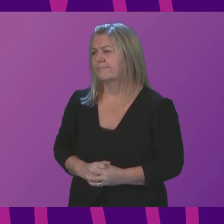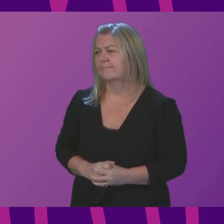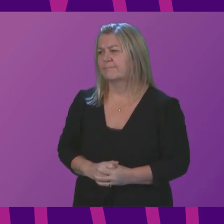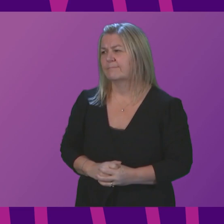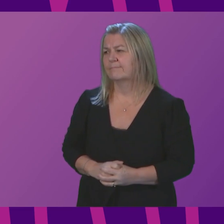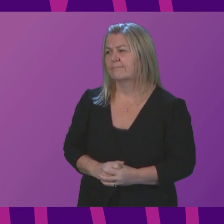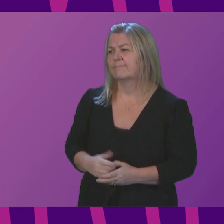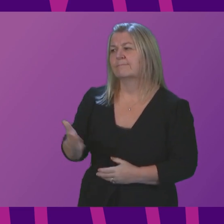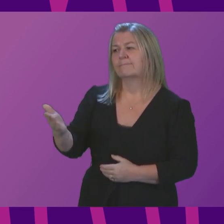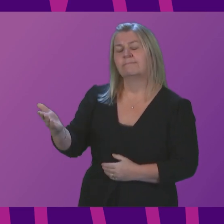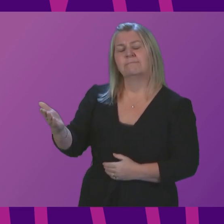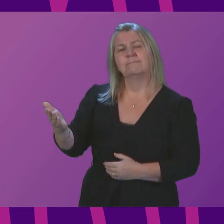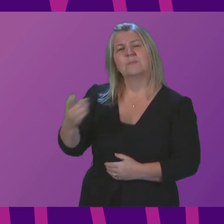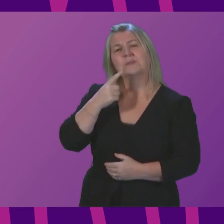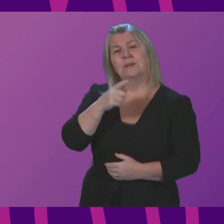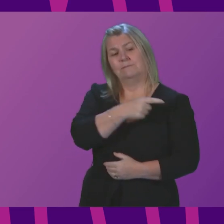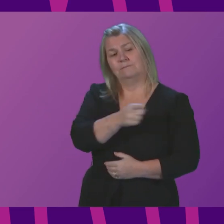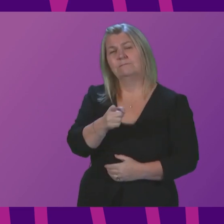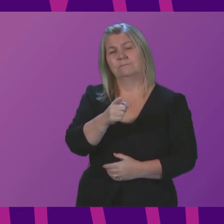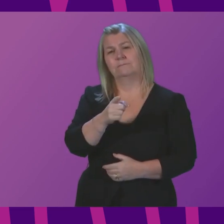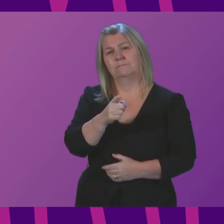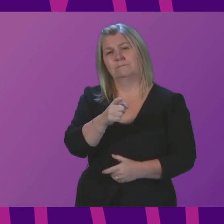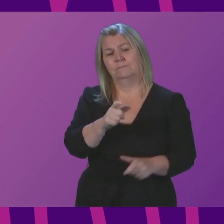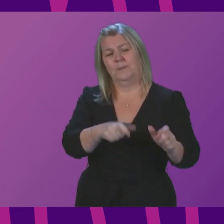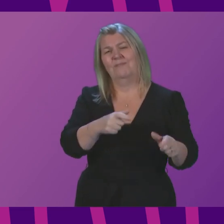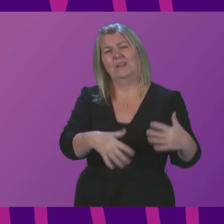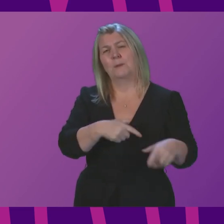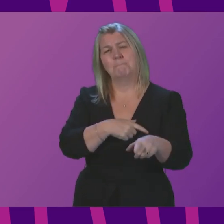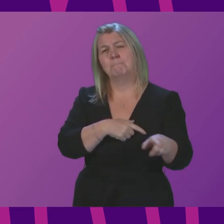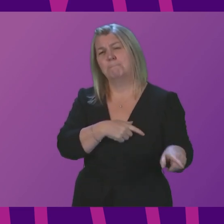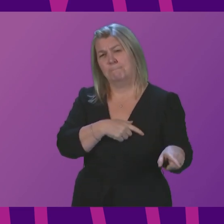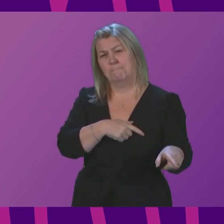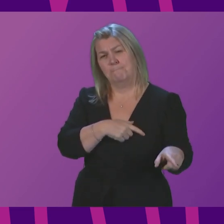The First Minister said that victims have to have proper notice. The answer to my question,